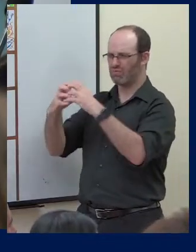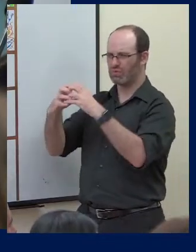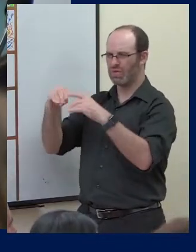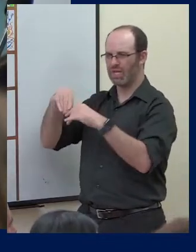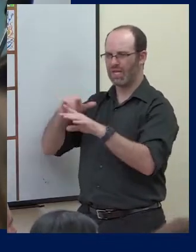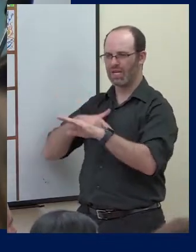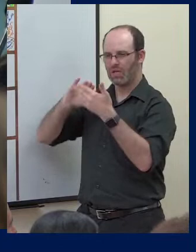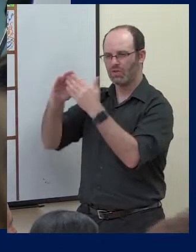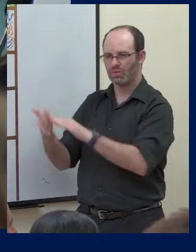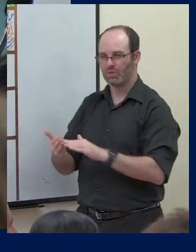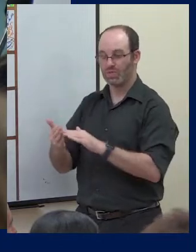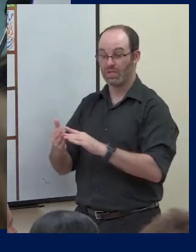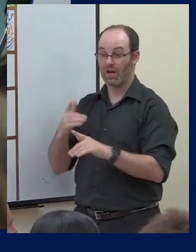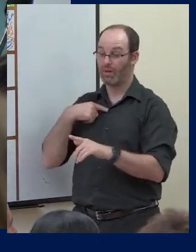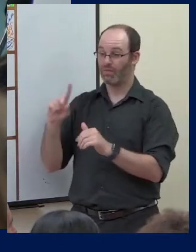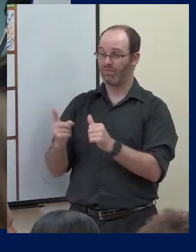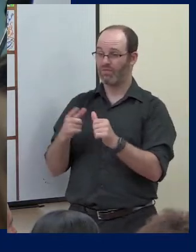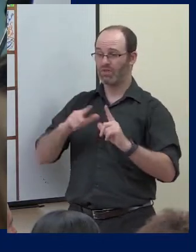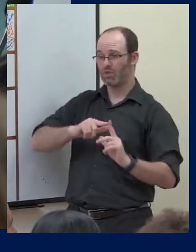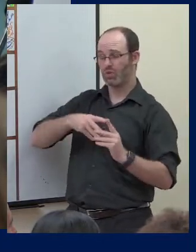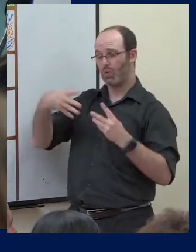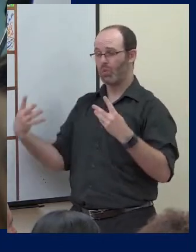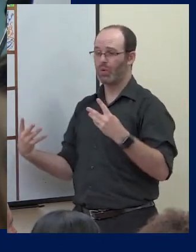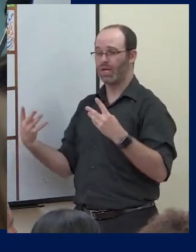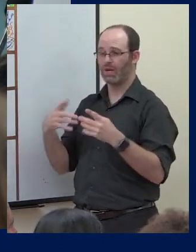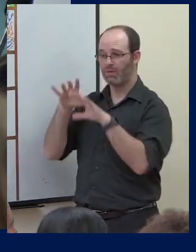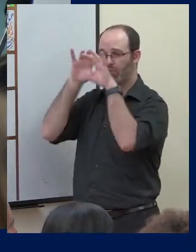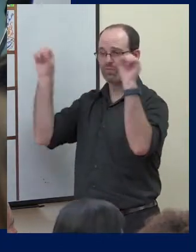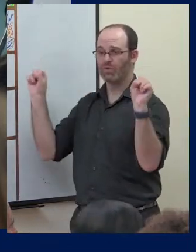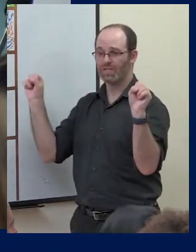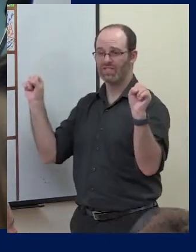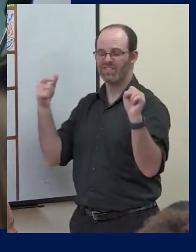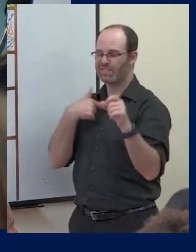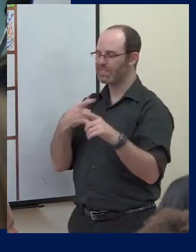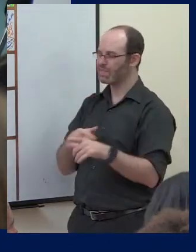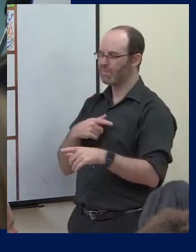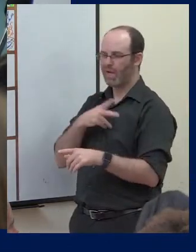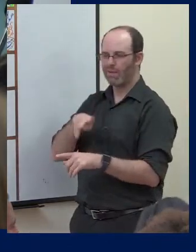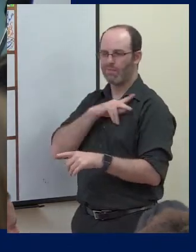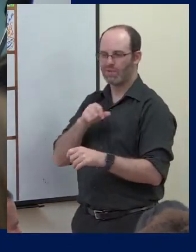As the first square president of the Hispanic Federation, it is my personal commitment to